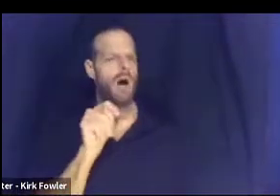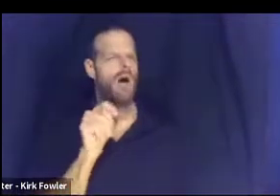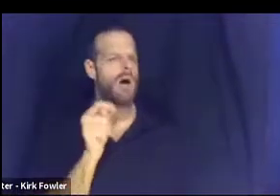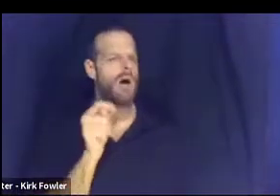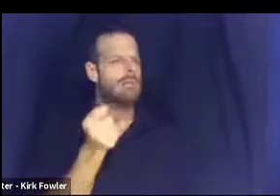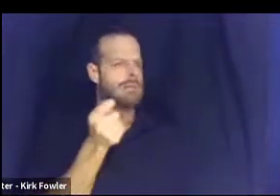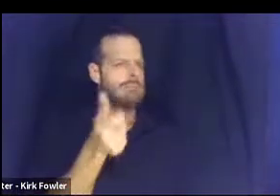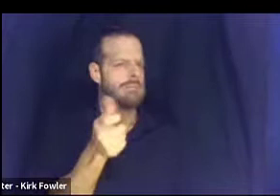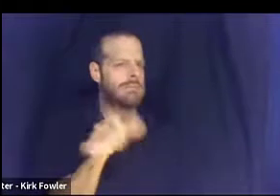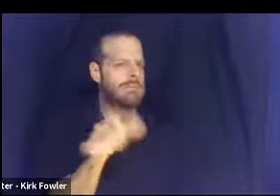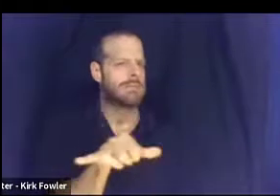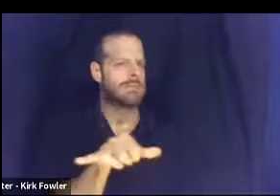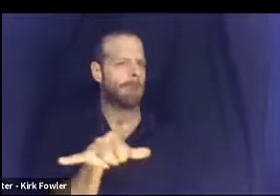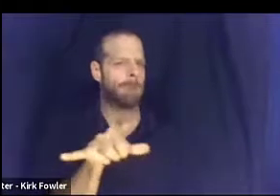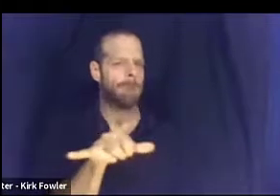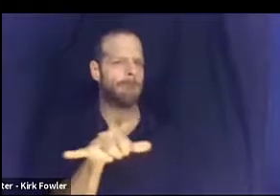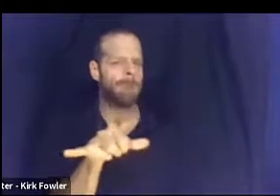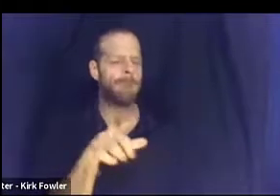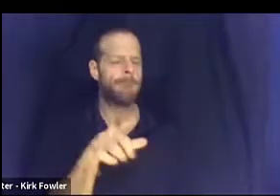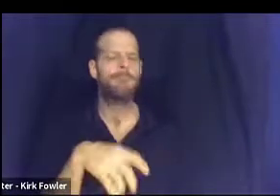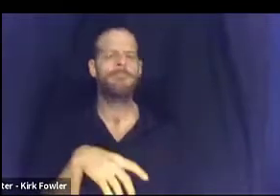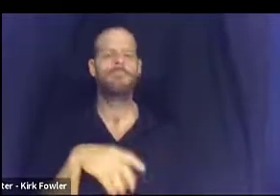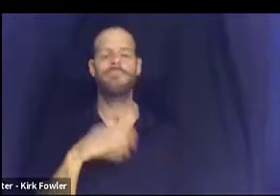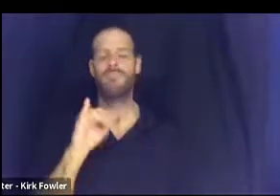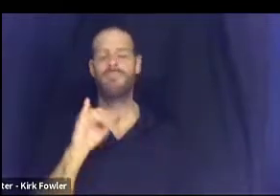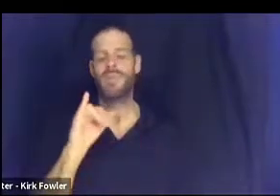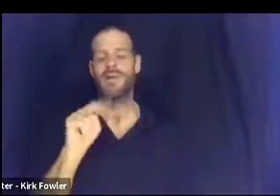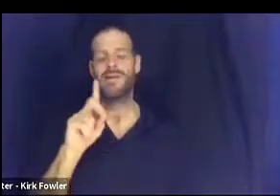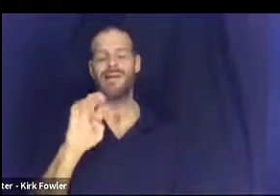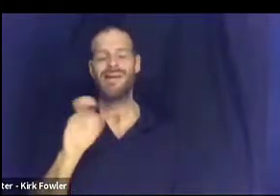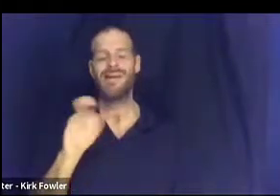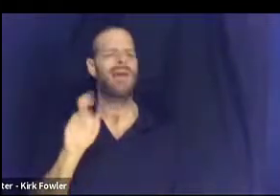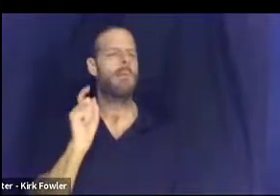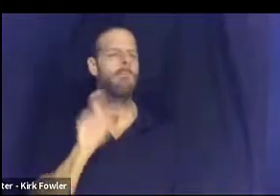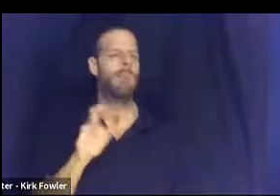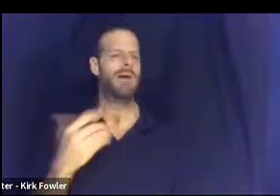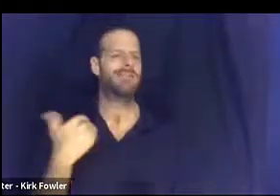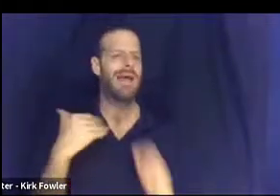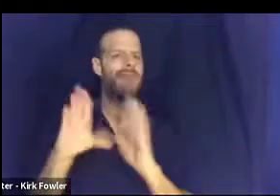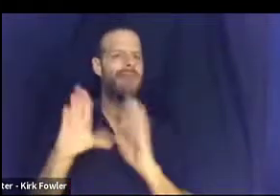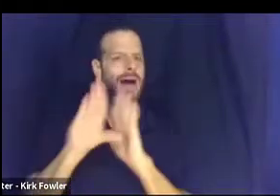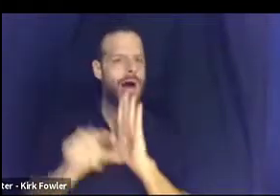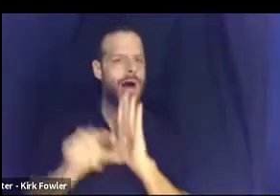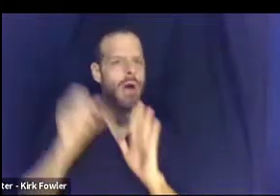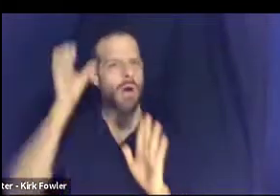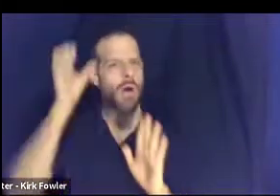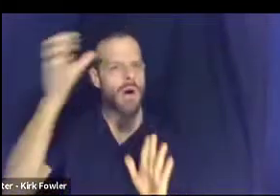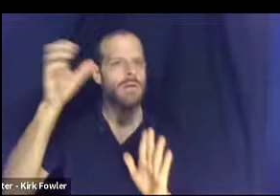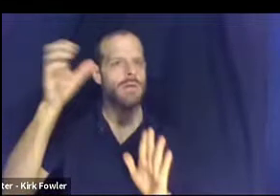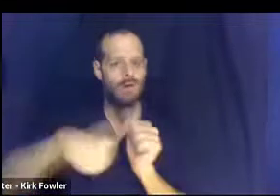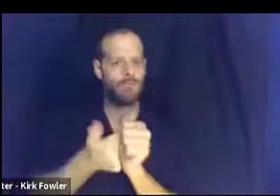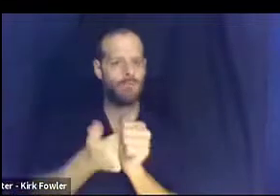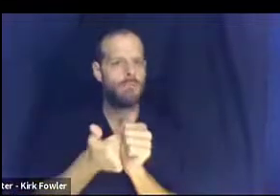and in an index, you need to have some background concepts. You need to have some conceptual understanding